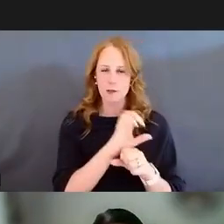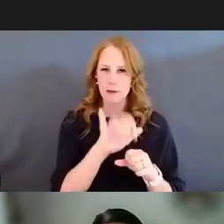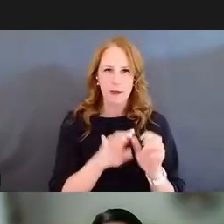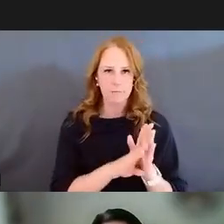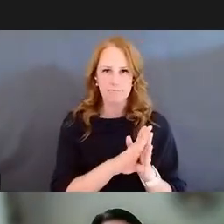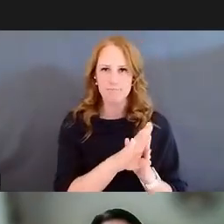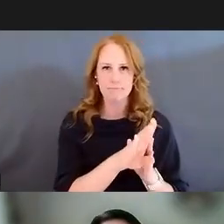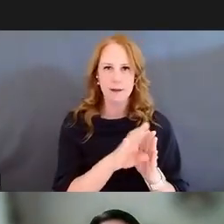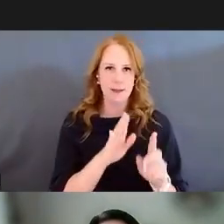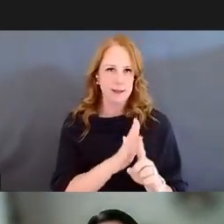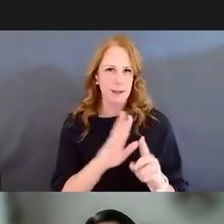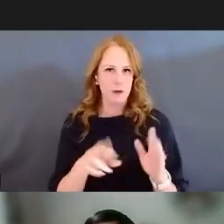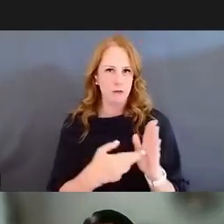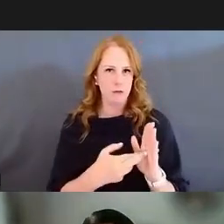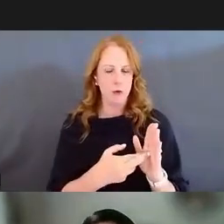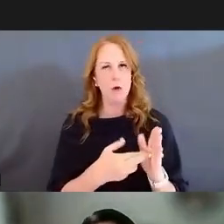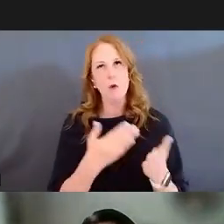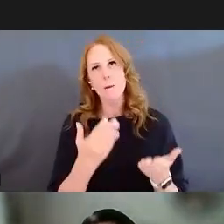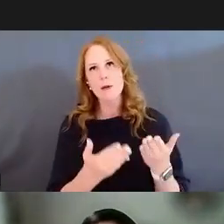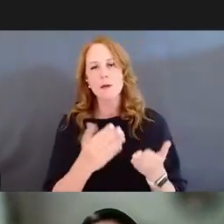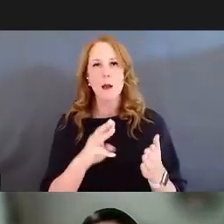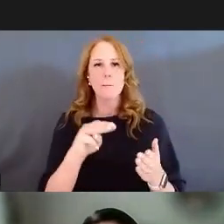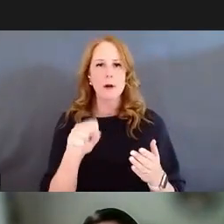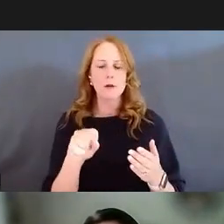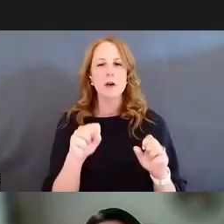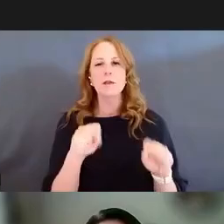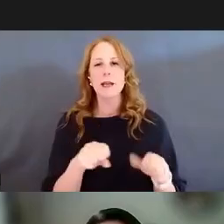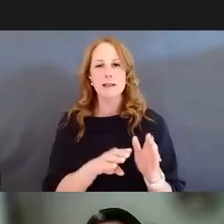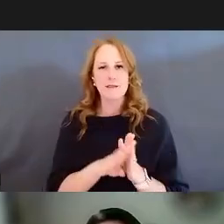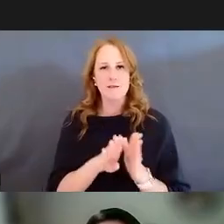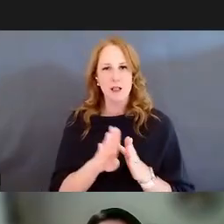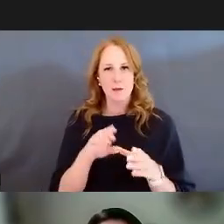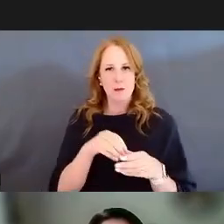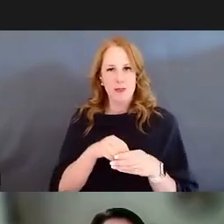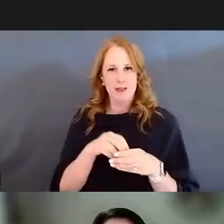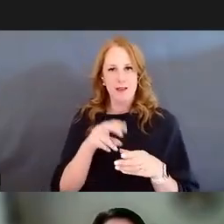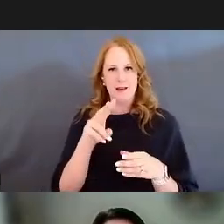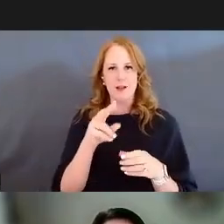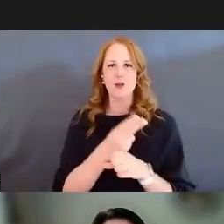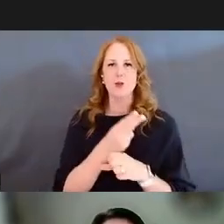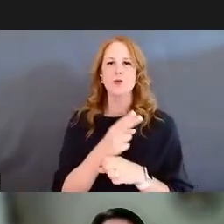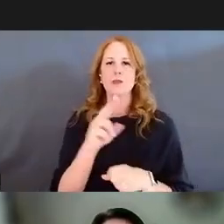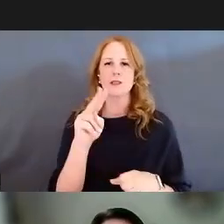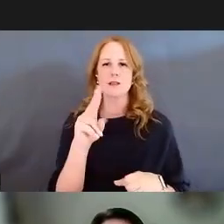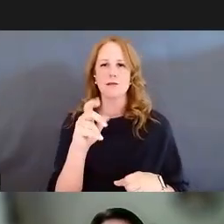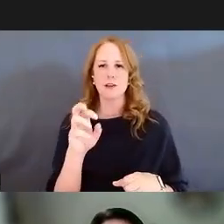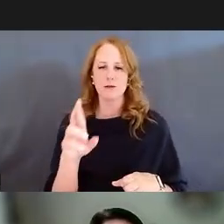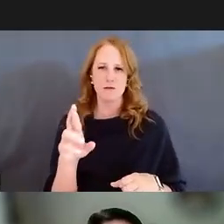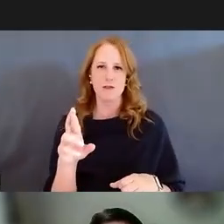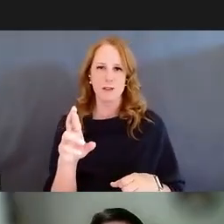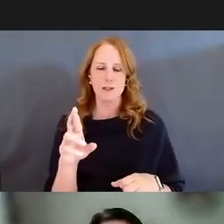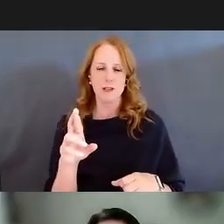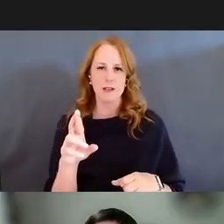their role or does Microsoft develop it within the vendor community where they are connected and